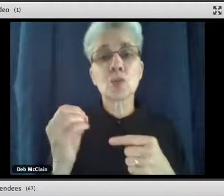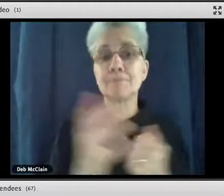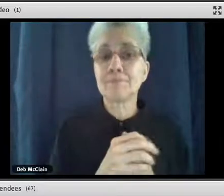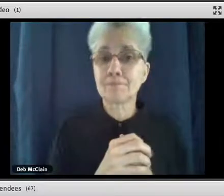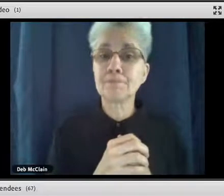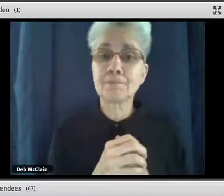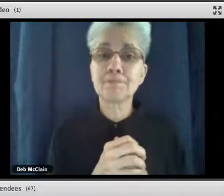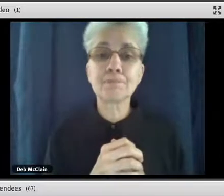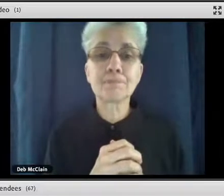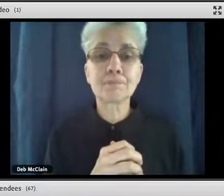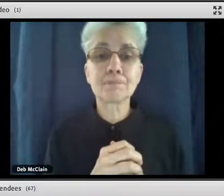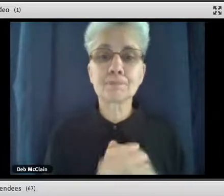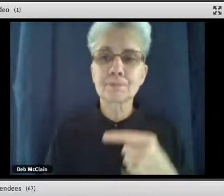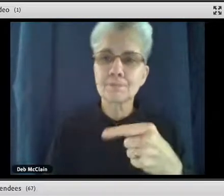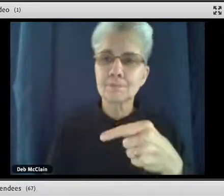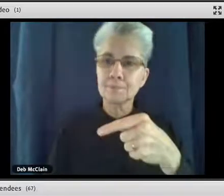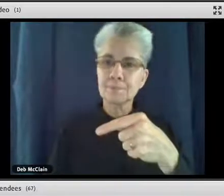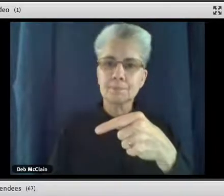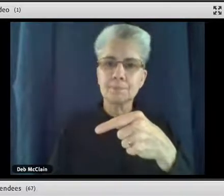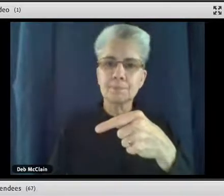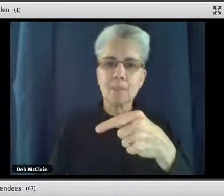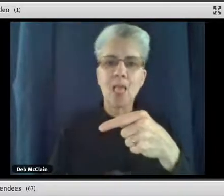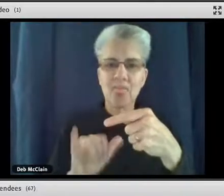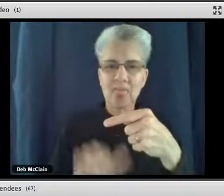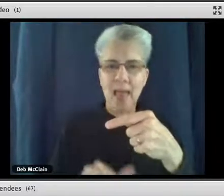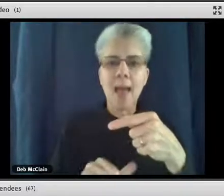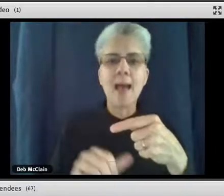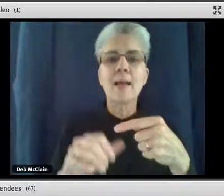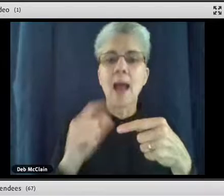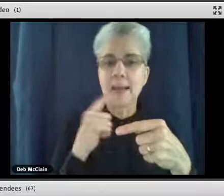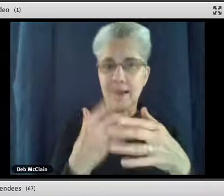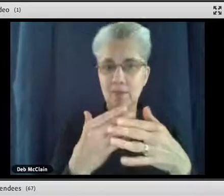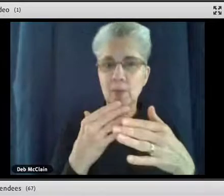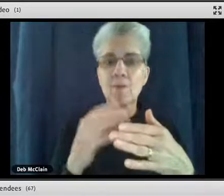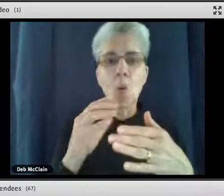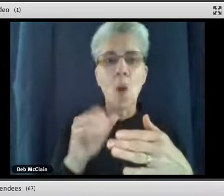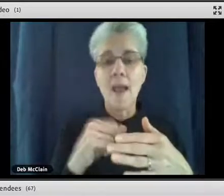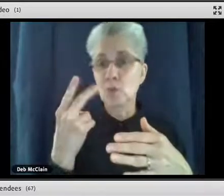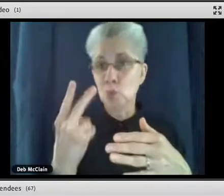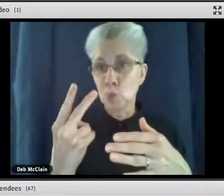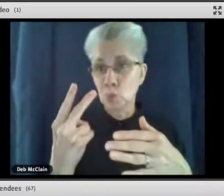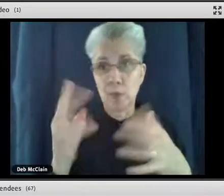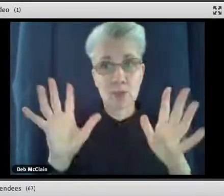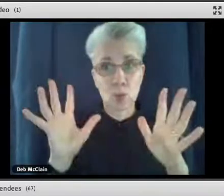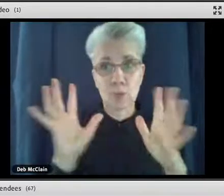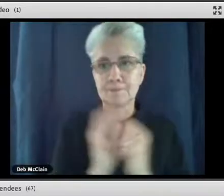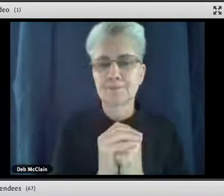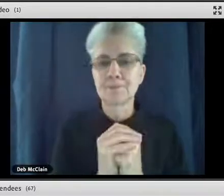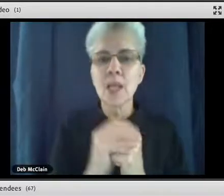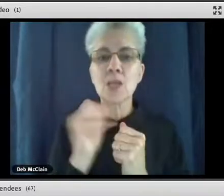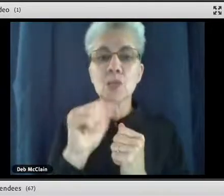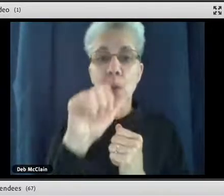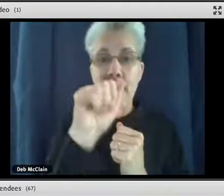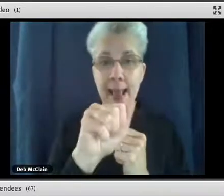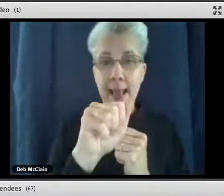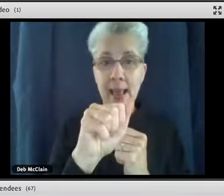Okay? Yeah. So once again, I can have up to four.